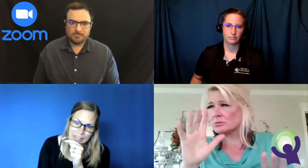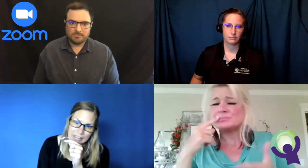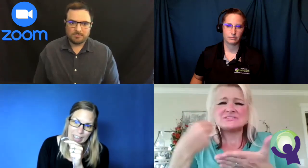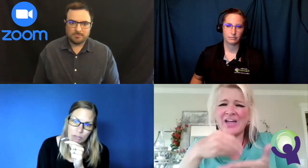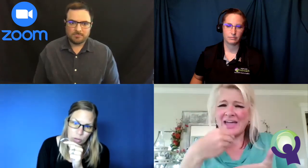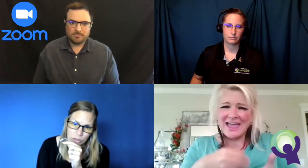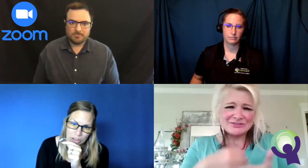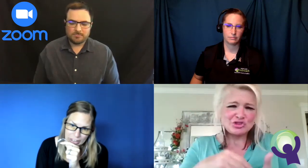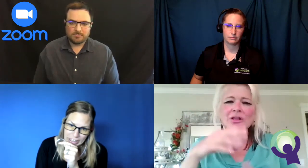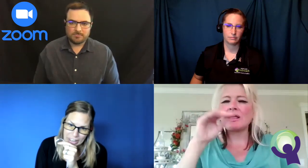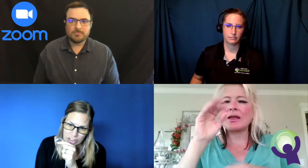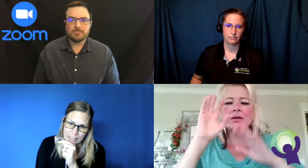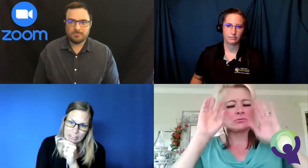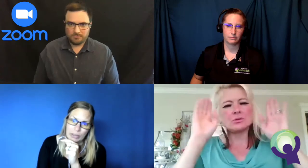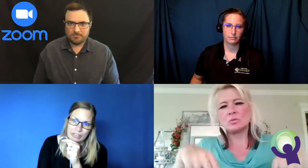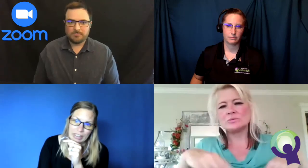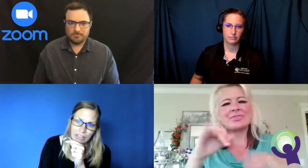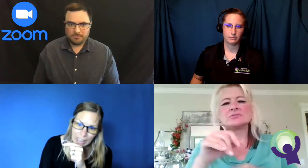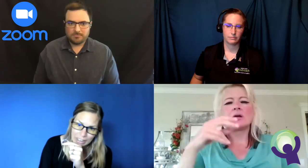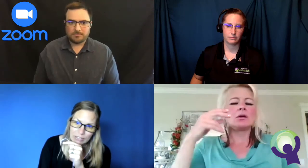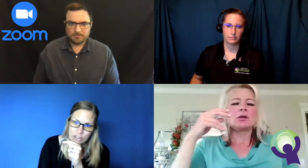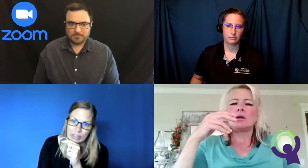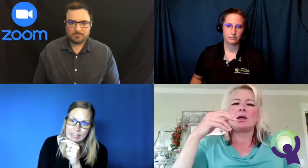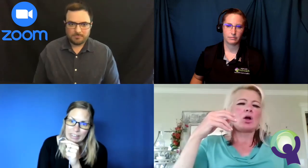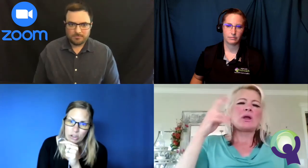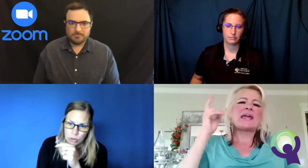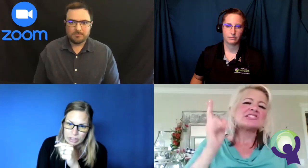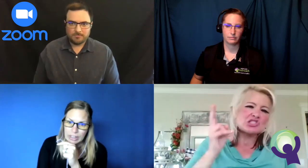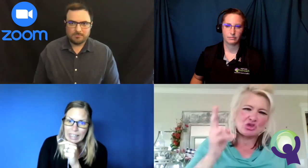designed for special education, so we see a lot of students that struggle